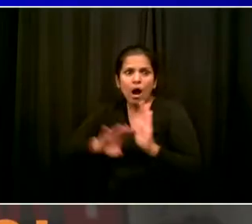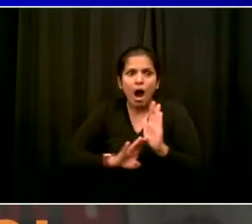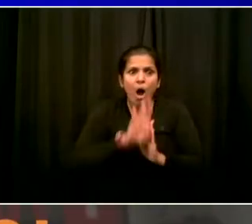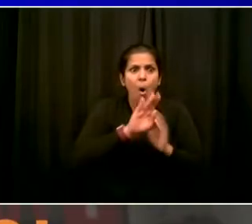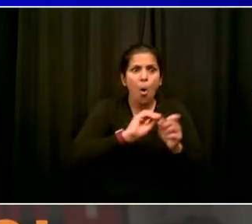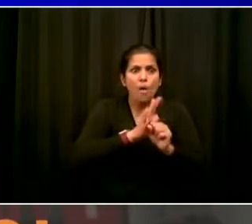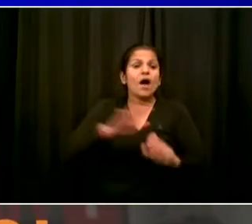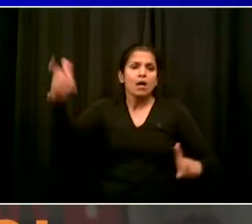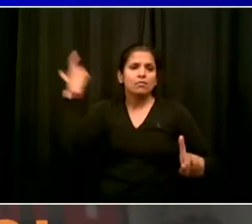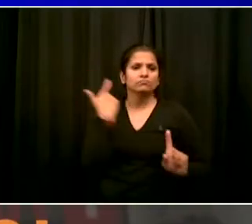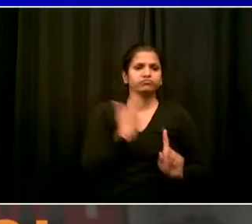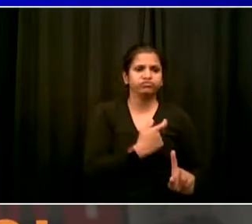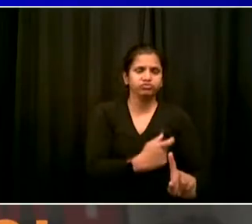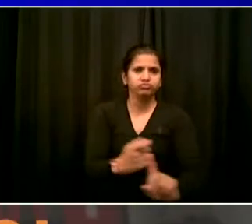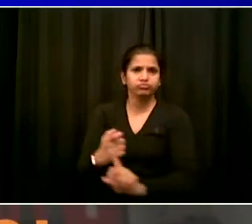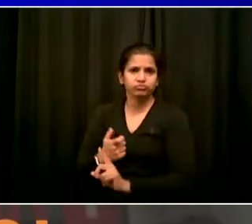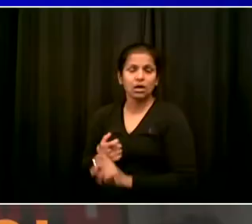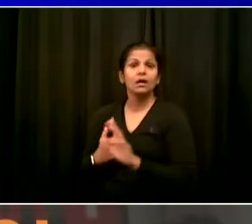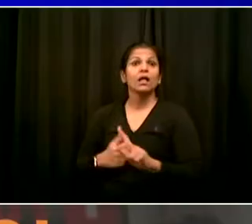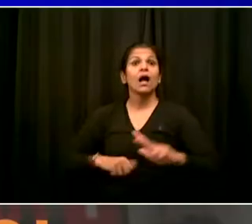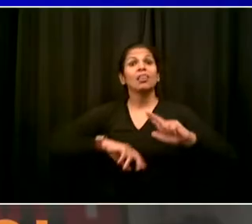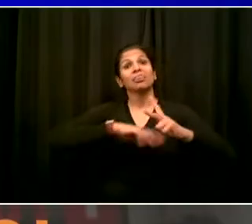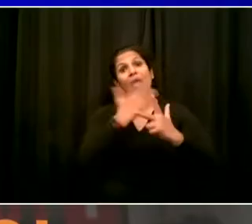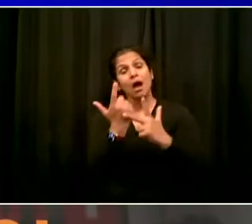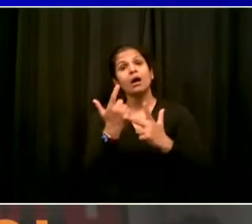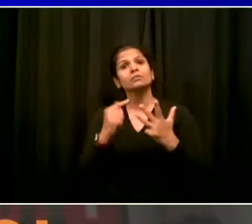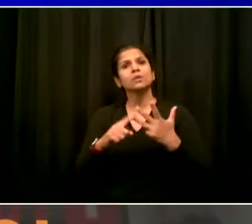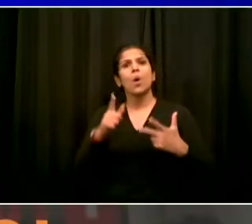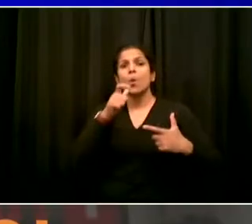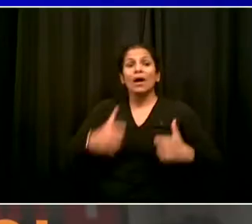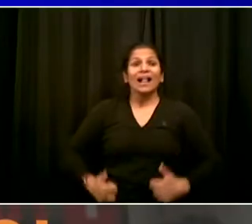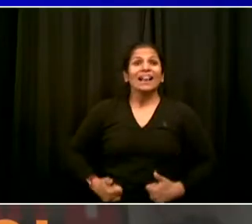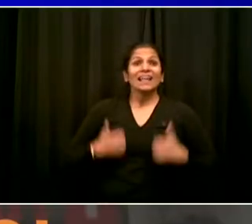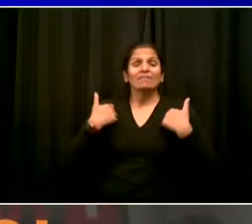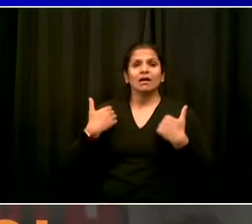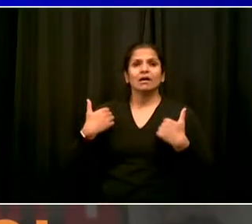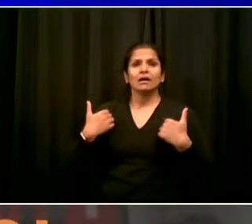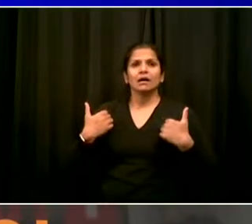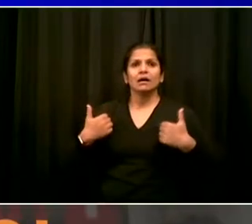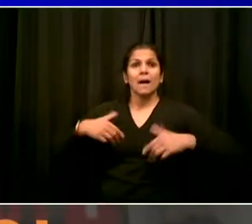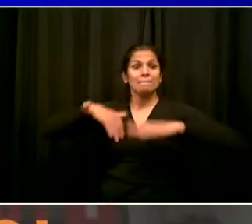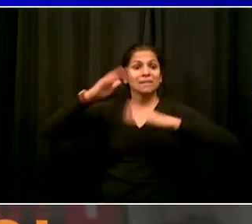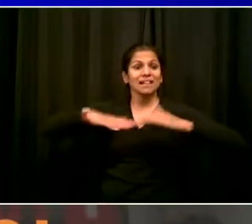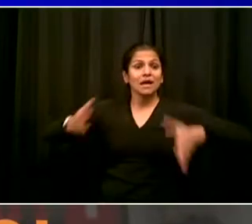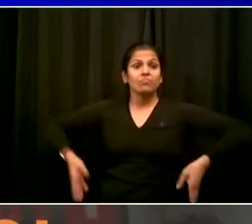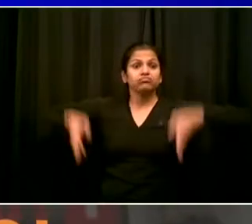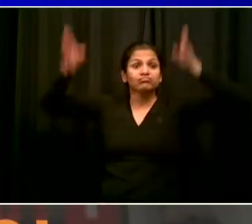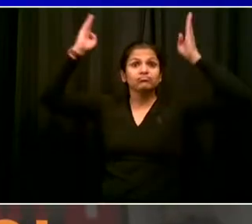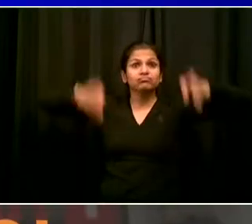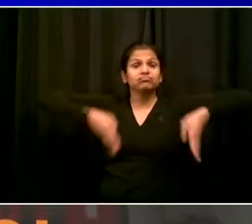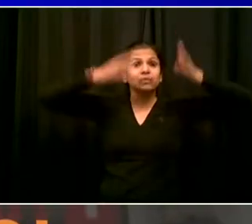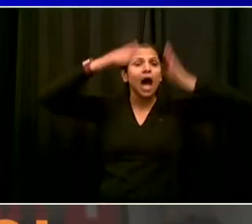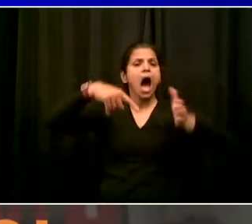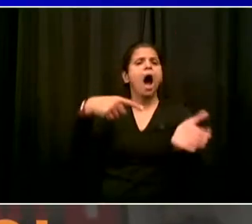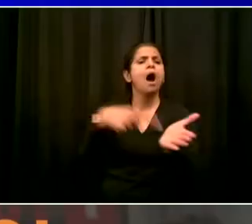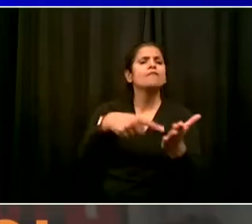CORONAVIRUS. WE'RE GOING TO CERTAINNLY FOCOCS ON FOLKS WHO HAVE BORNE TTHE BRUNT, LIKE PEOPLE WHOVE LII IN